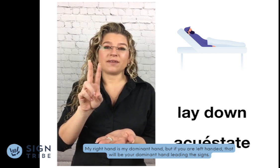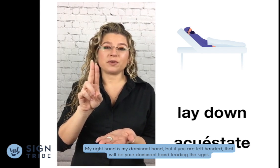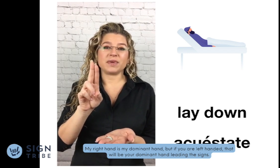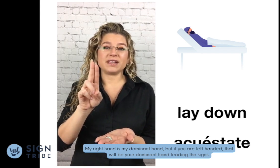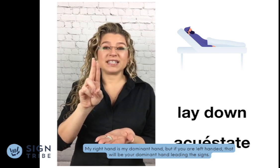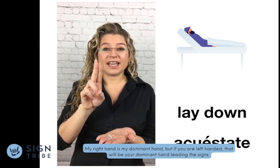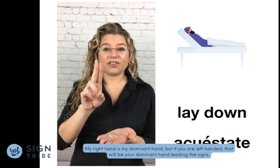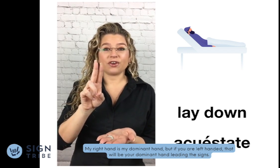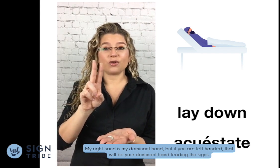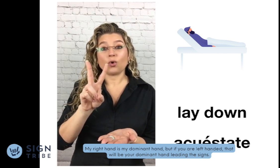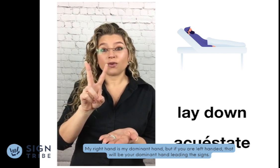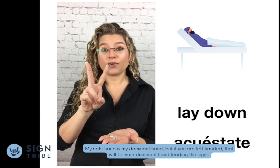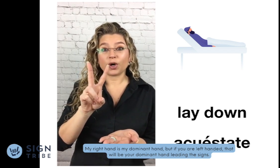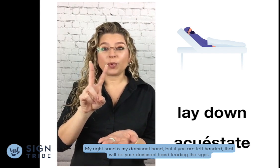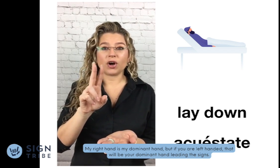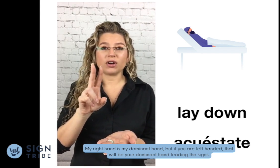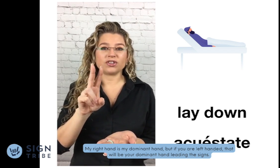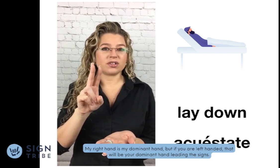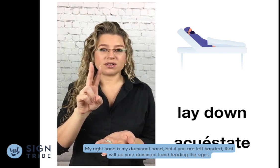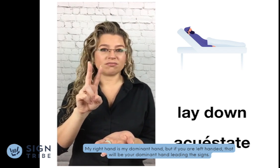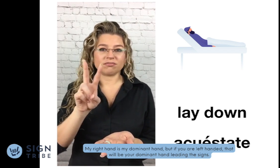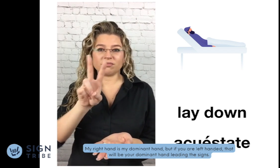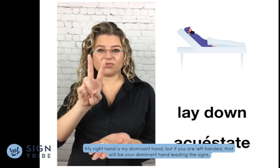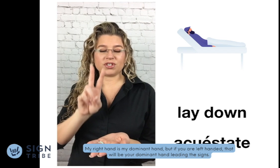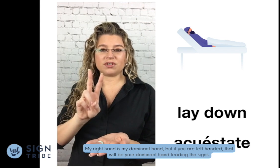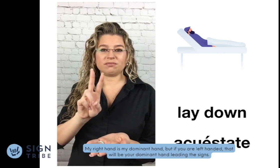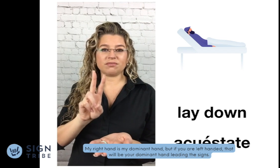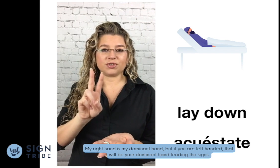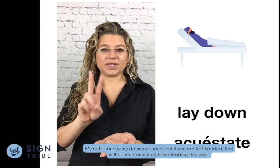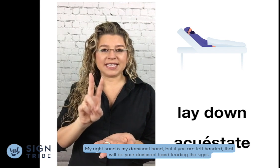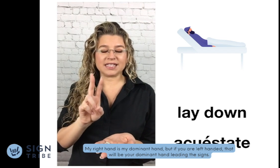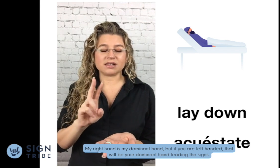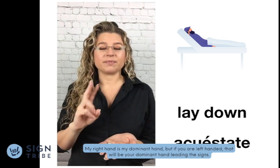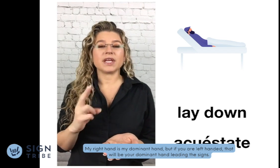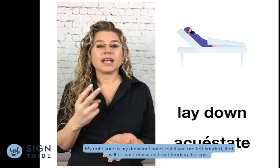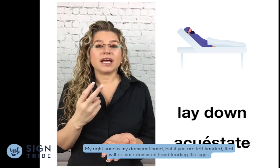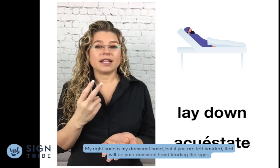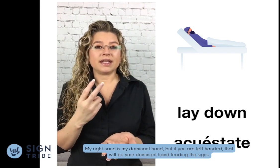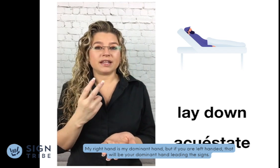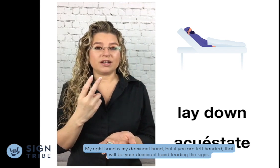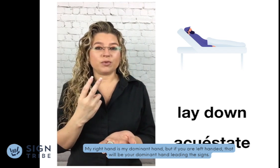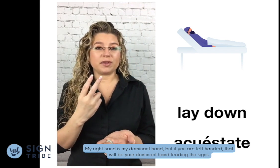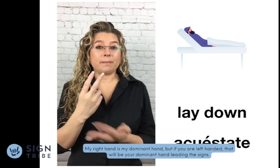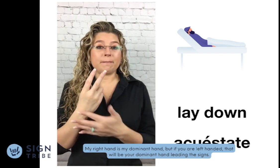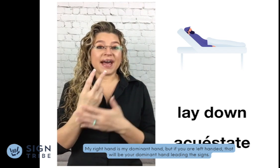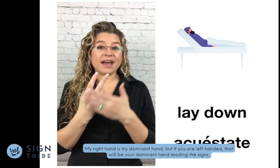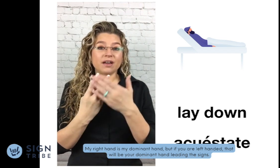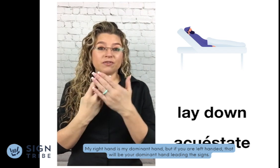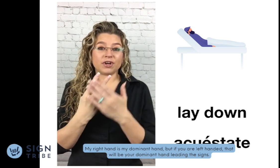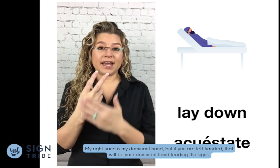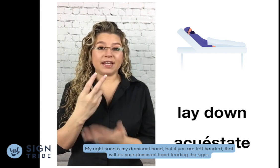to be together or far apart. Just, just do it like this. Then with the back of your hand,